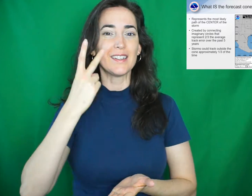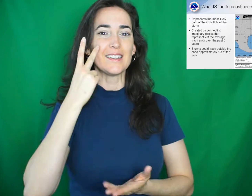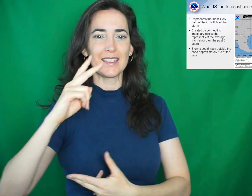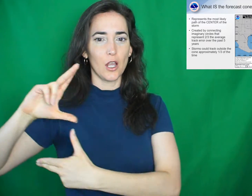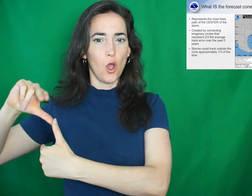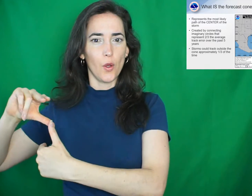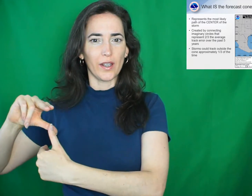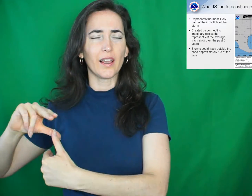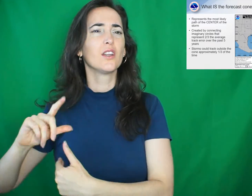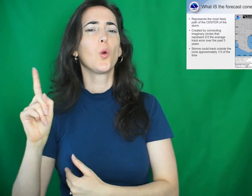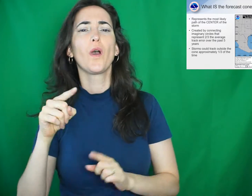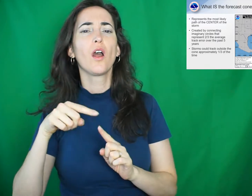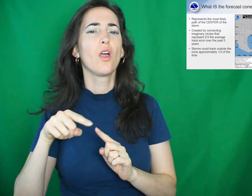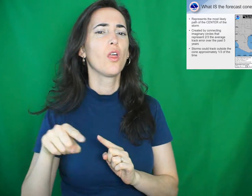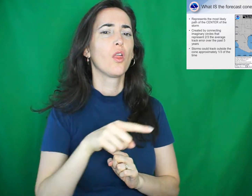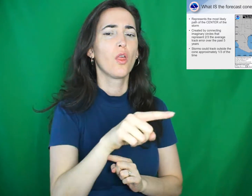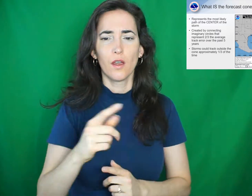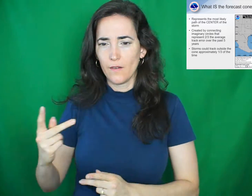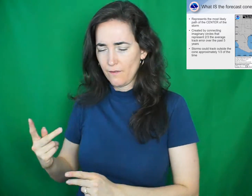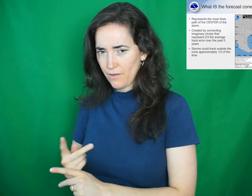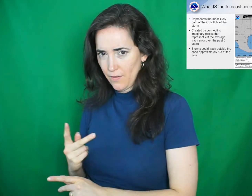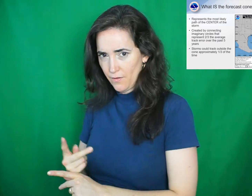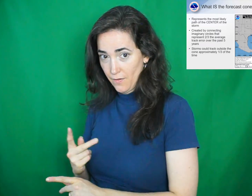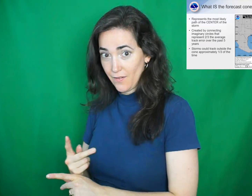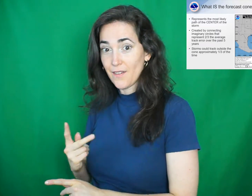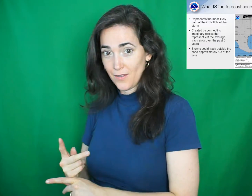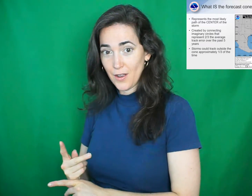Its purpose is to account for typical track errors in recent years.